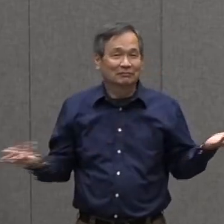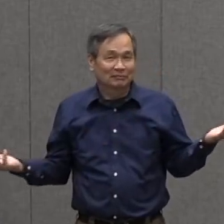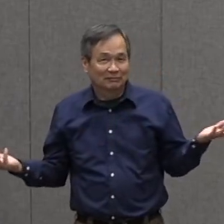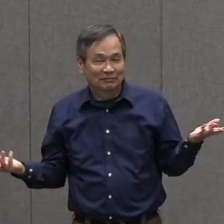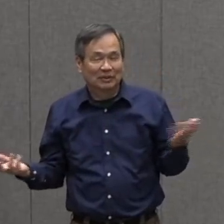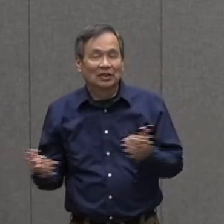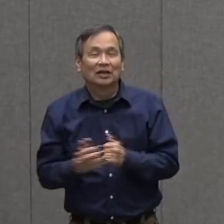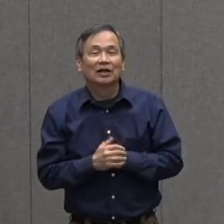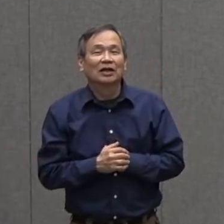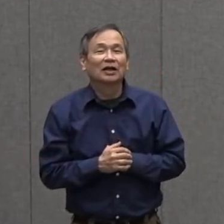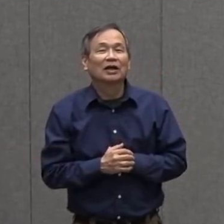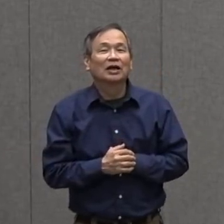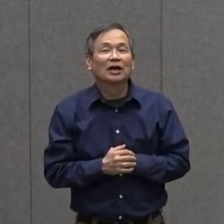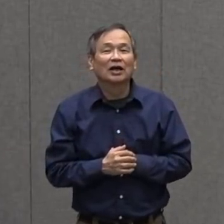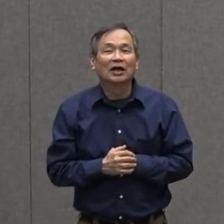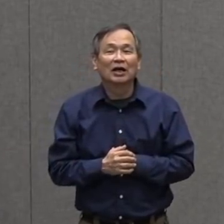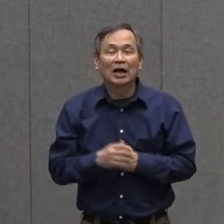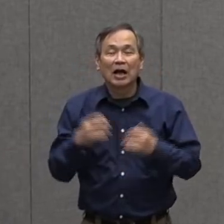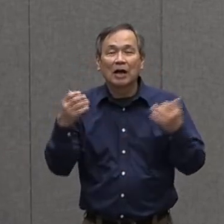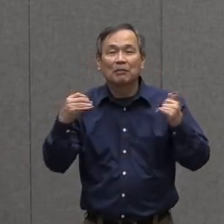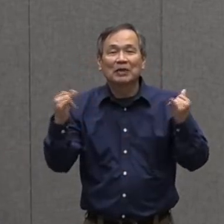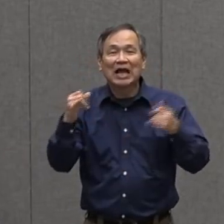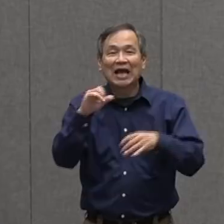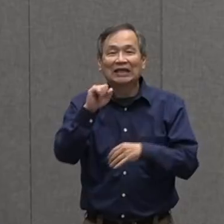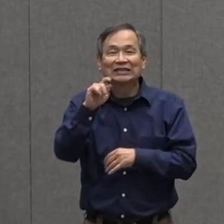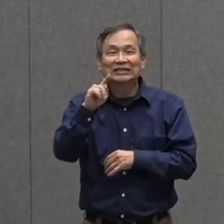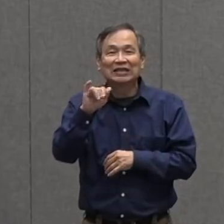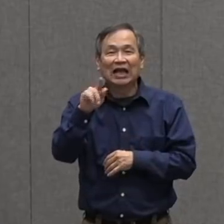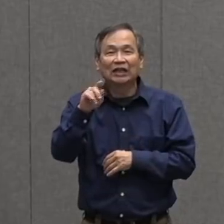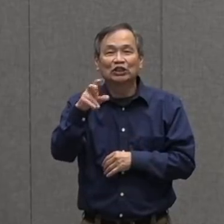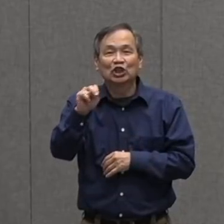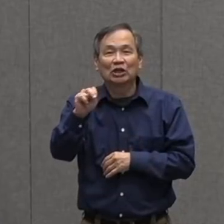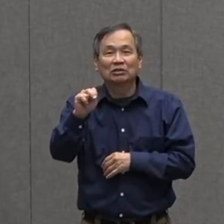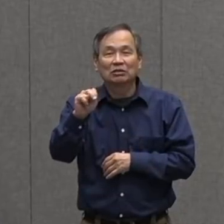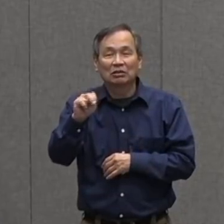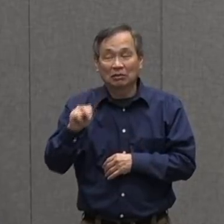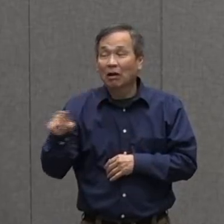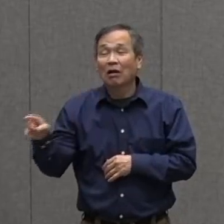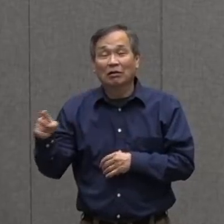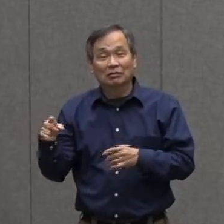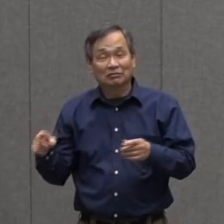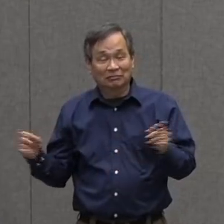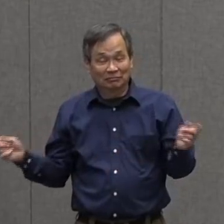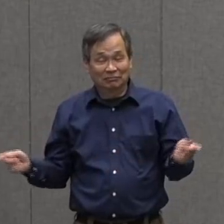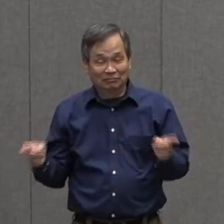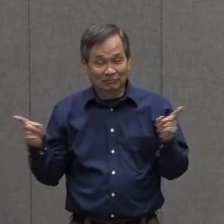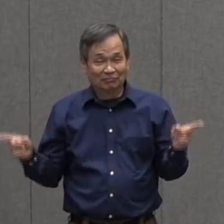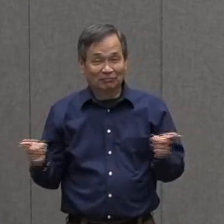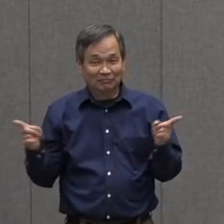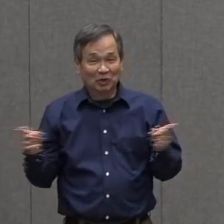And what if I say PlayStation? Arm circles, all right guys.